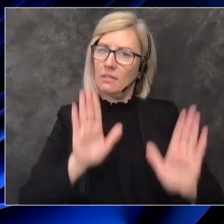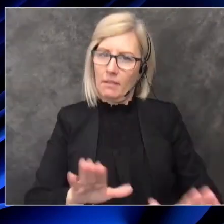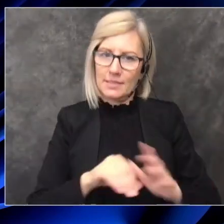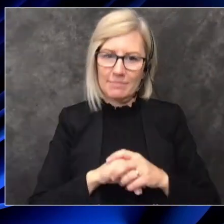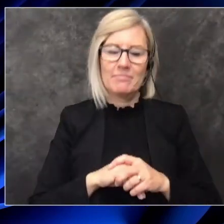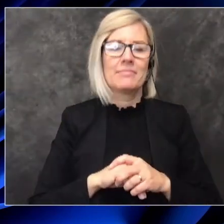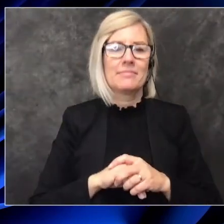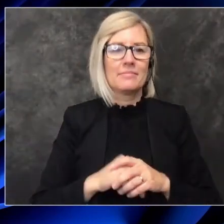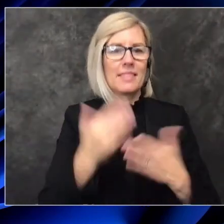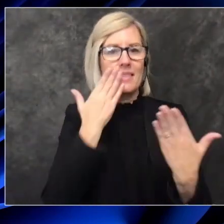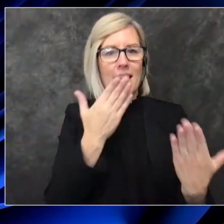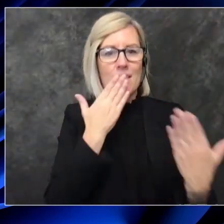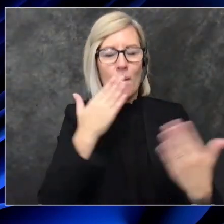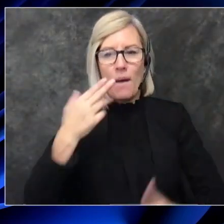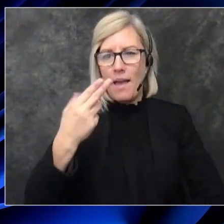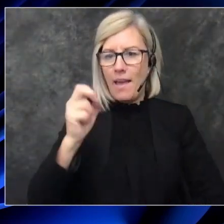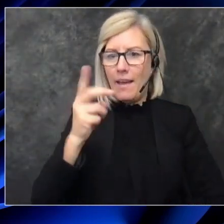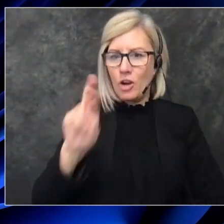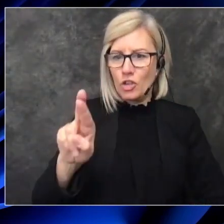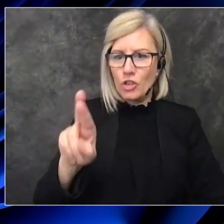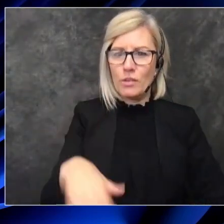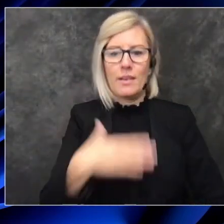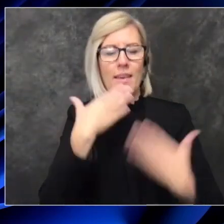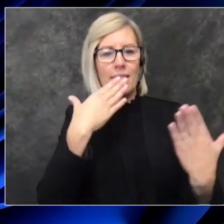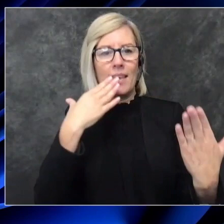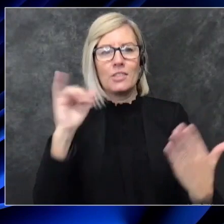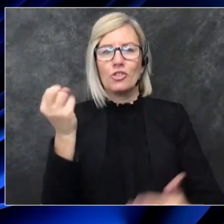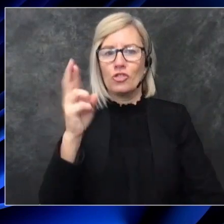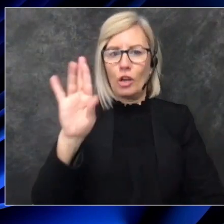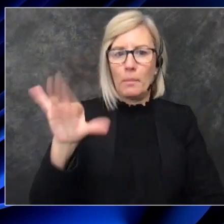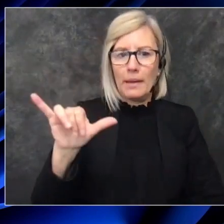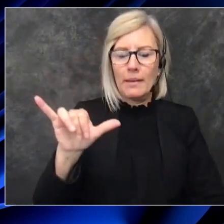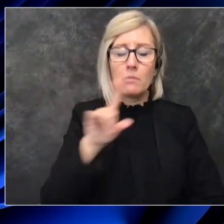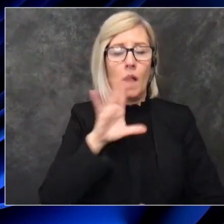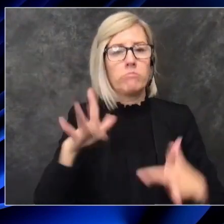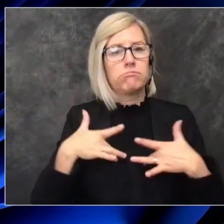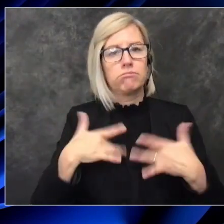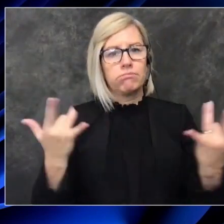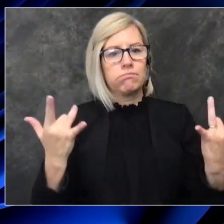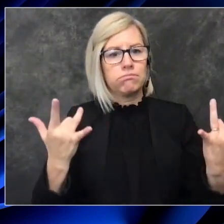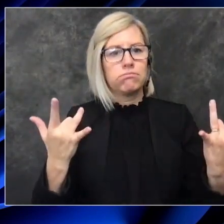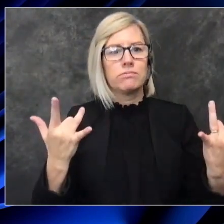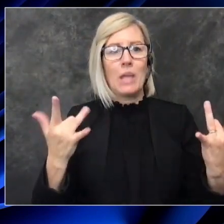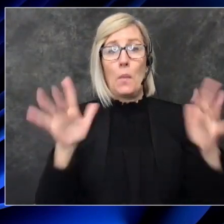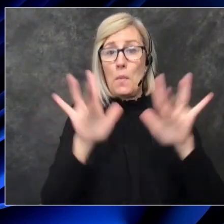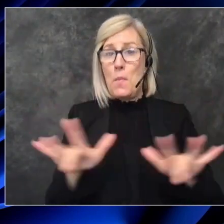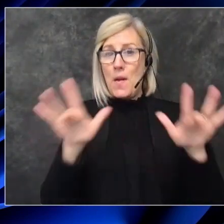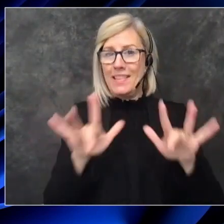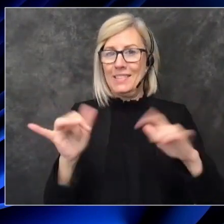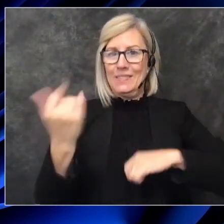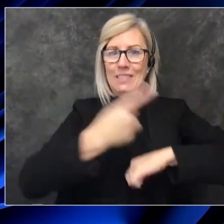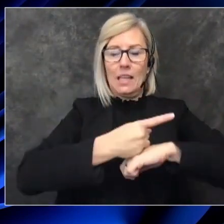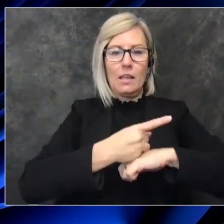Thanks Jeremy I'm just so thrilled that we recorded this today. There was just such a ton of